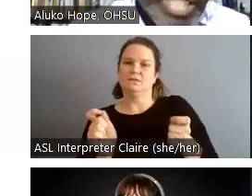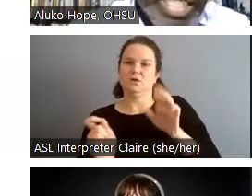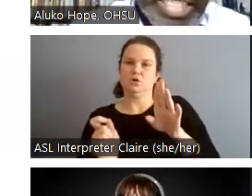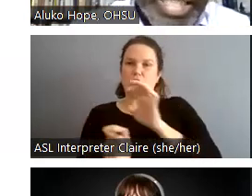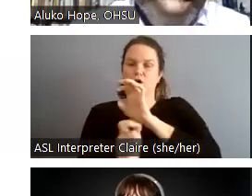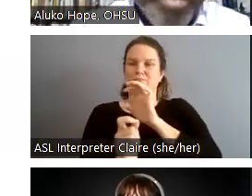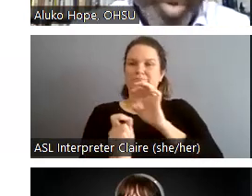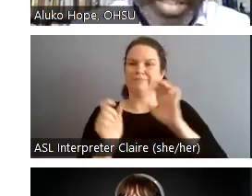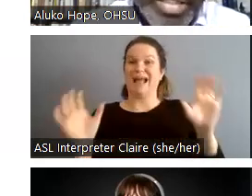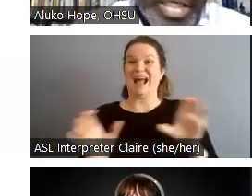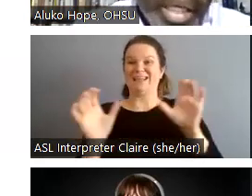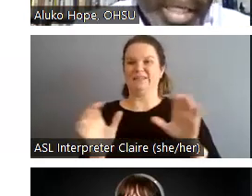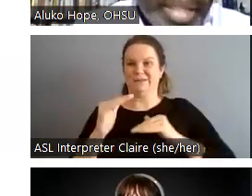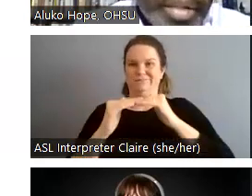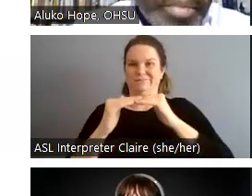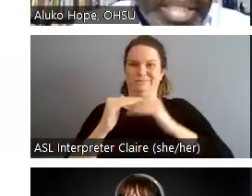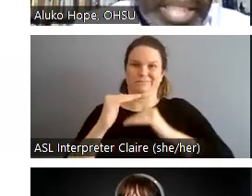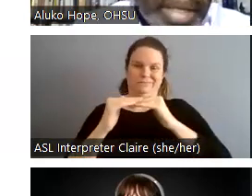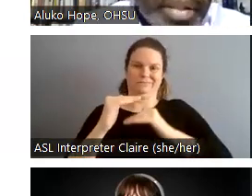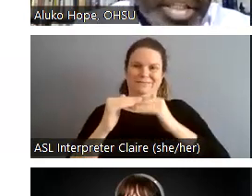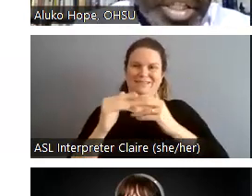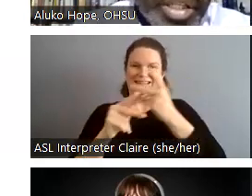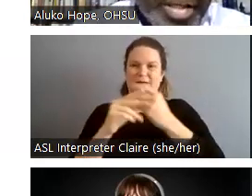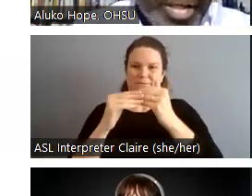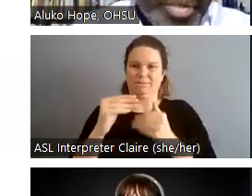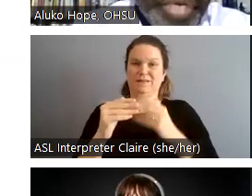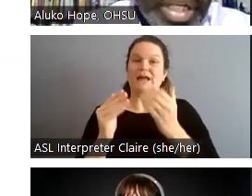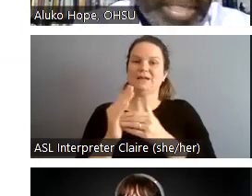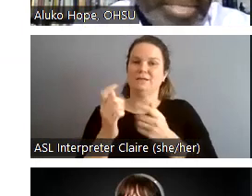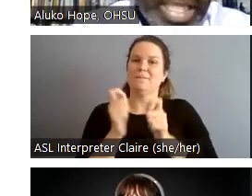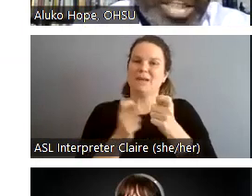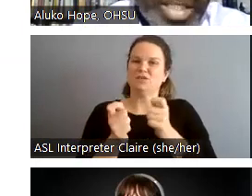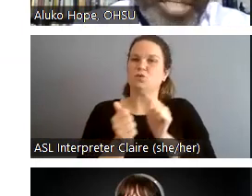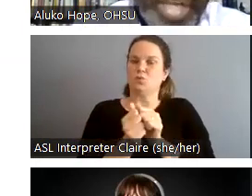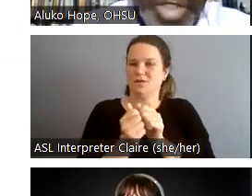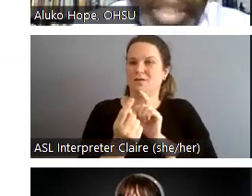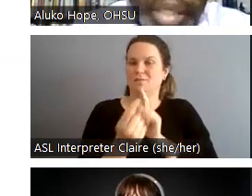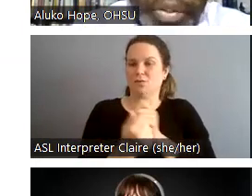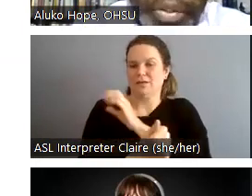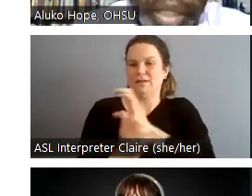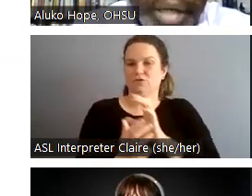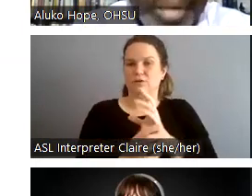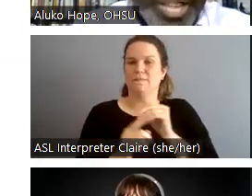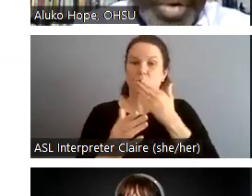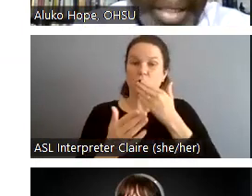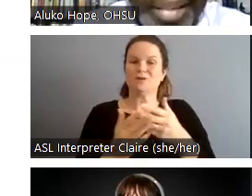ceiling is at the moment that they're being seen by the clinician. But really being, integrating